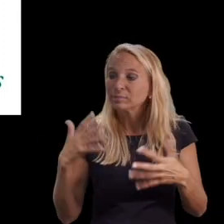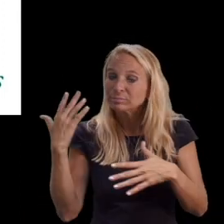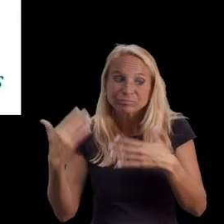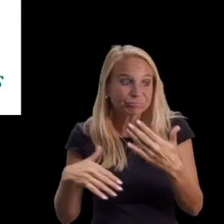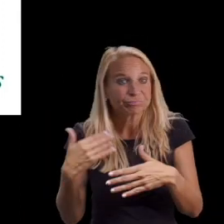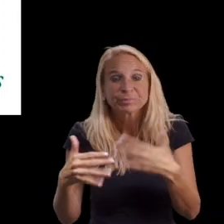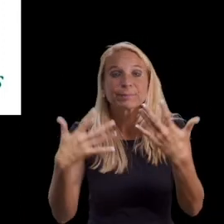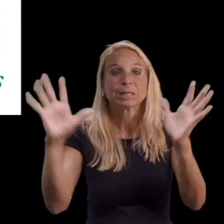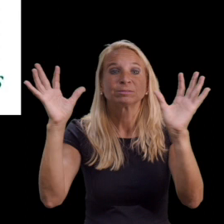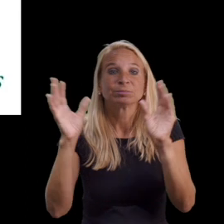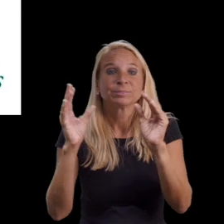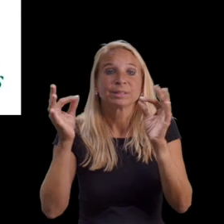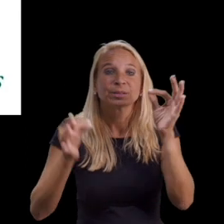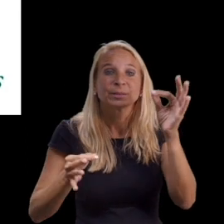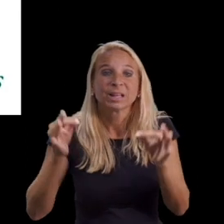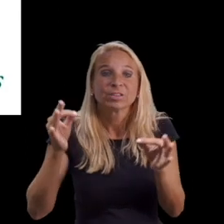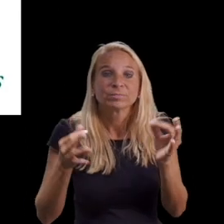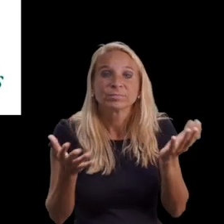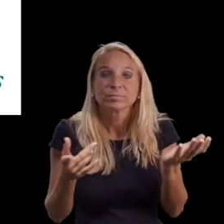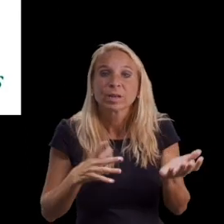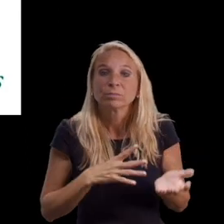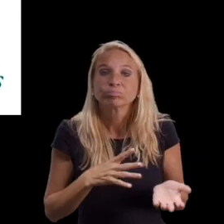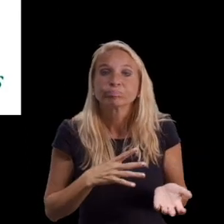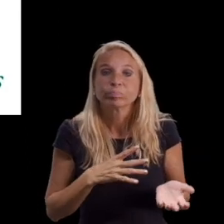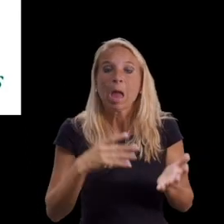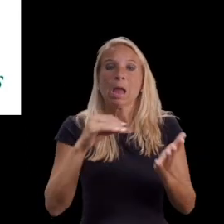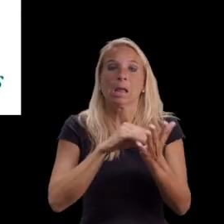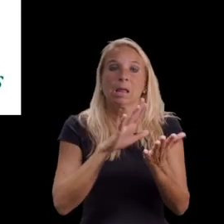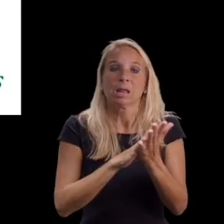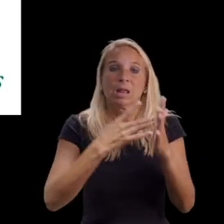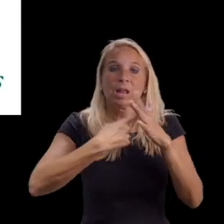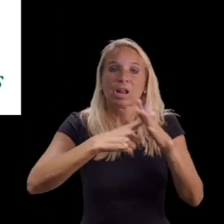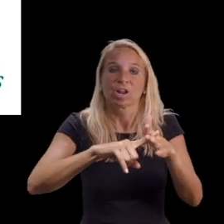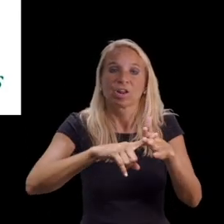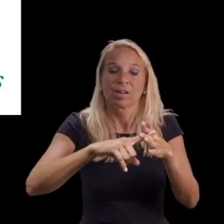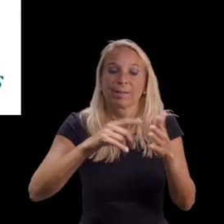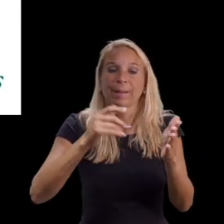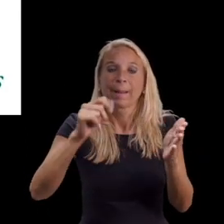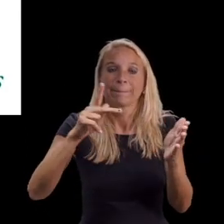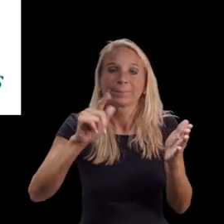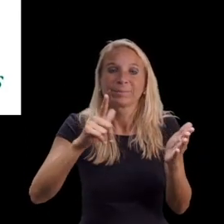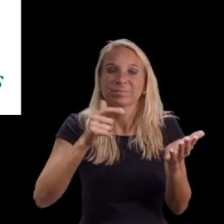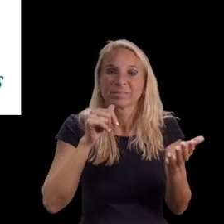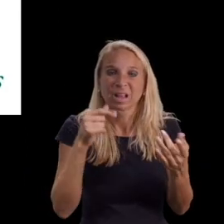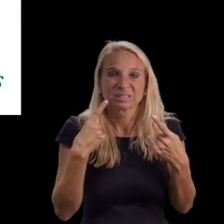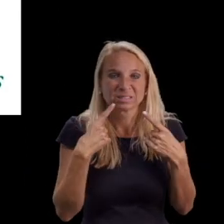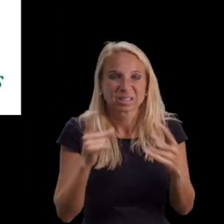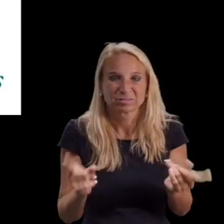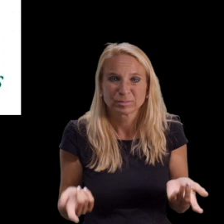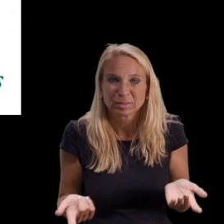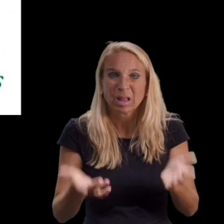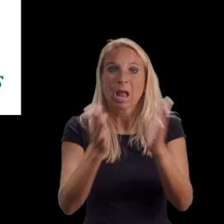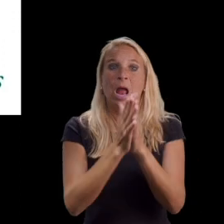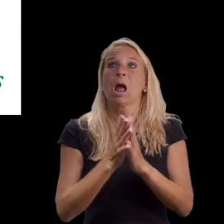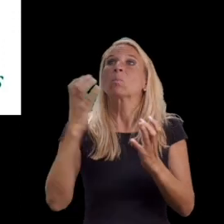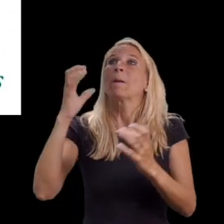So they worked through the internal appeal, they were unsuccessful, they requested a Medicaid fair hearing,